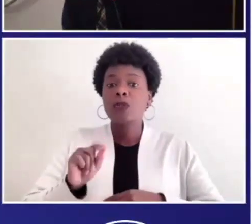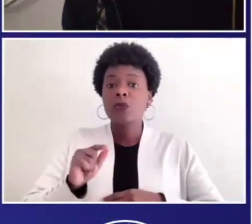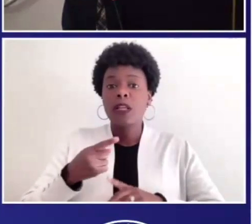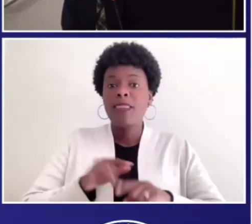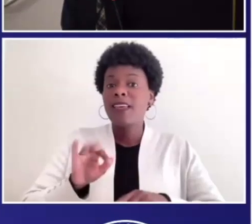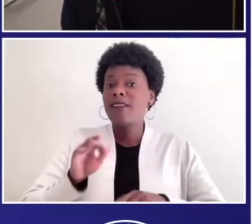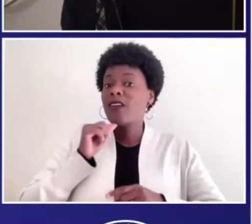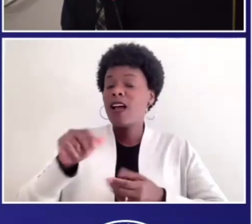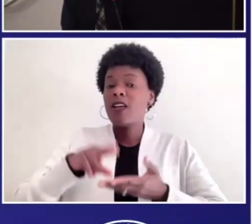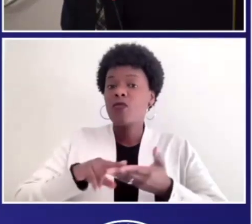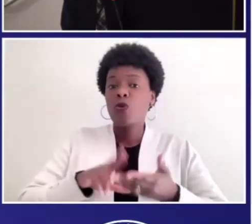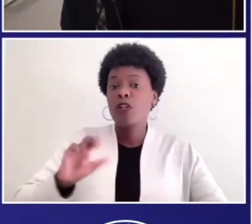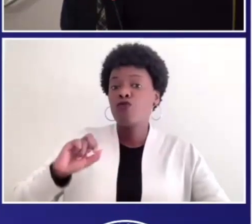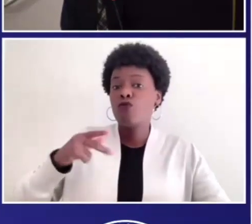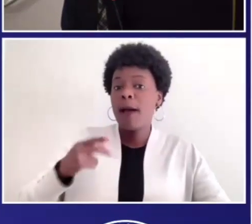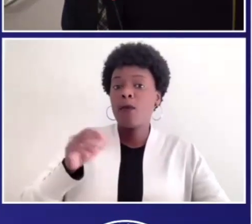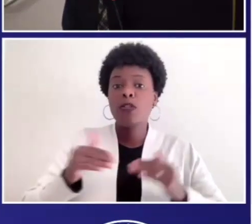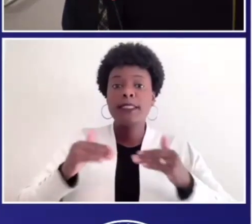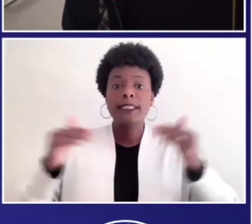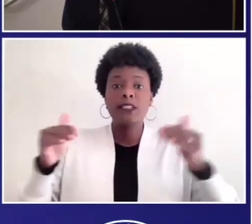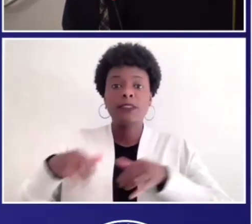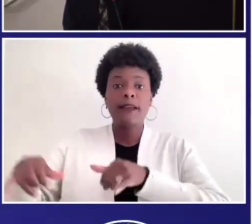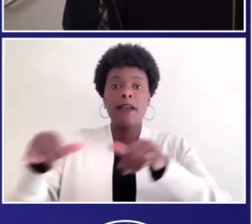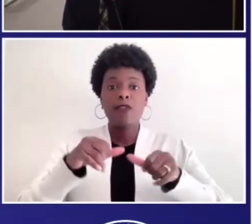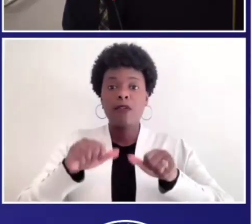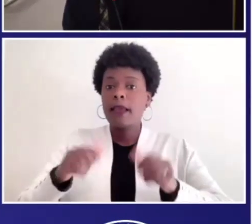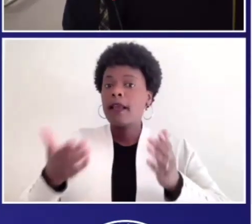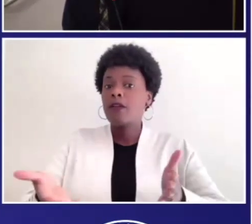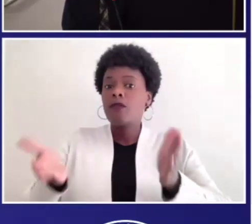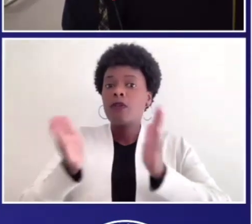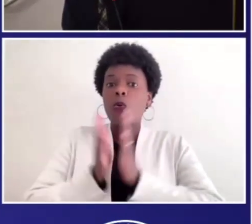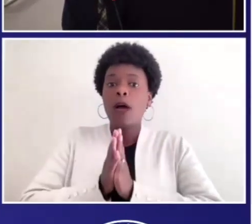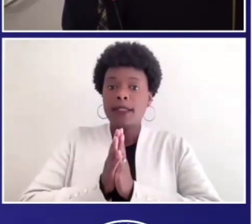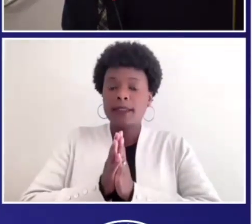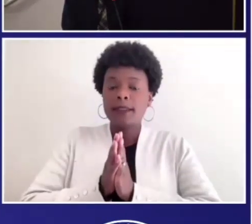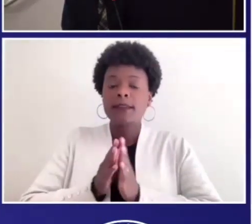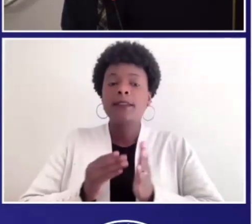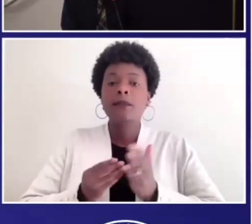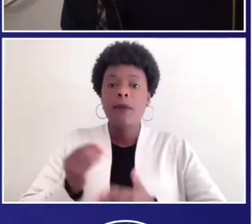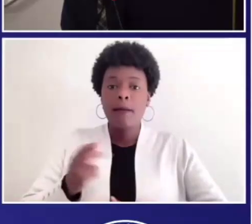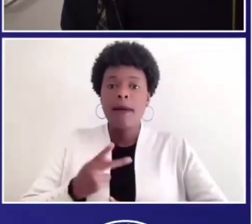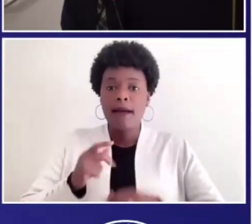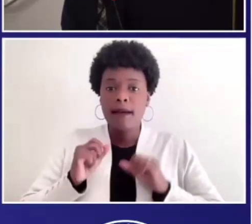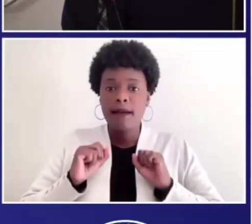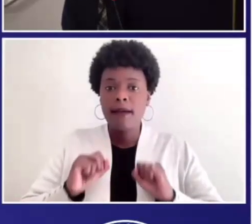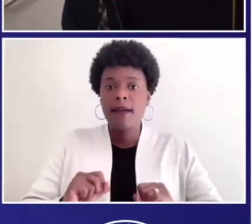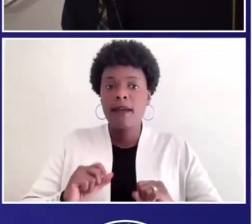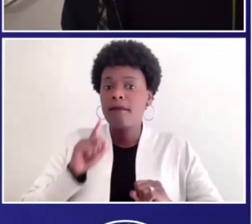in RAP or Tiered Standard, then they can request buyback for any given